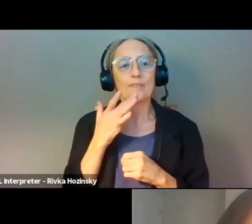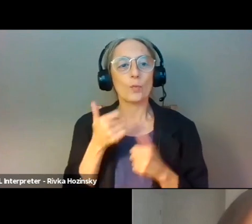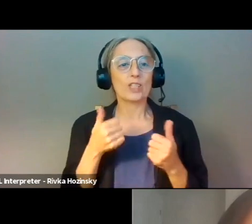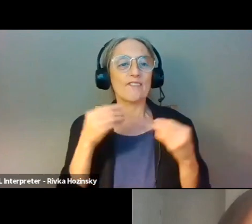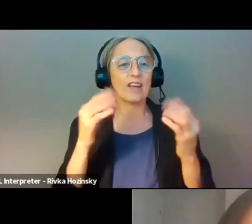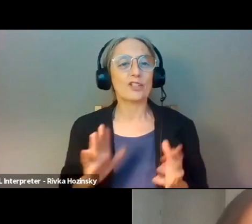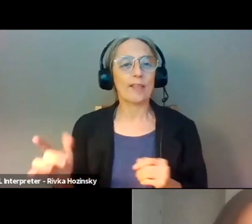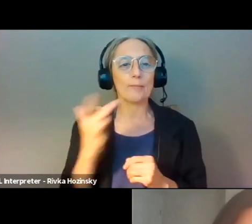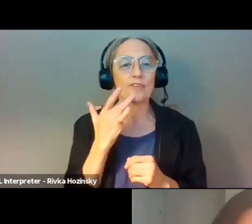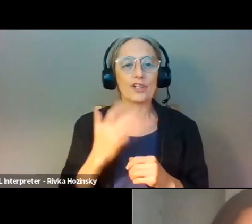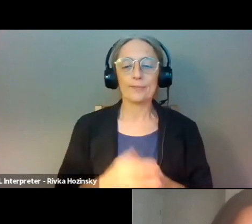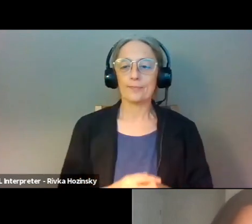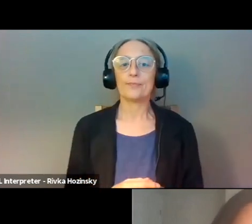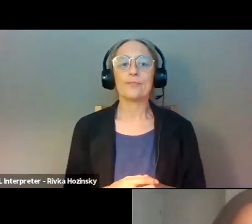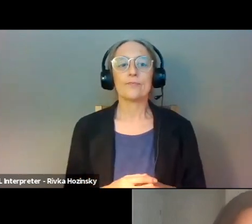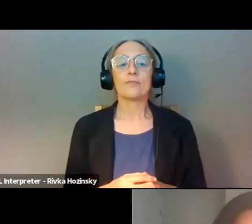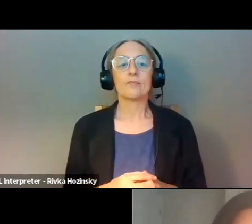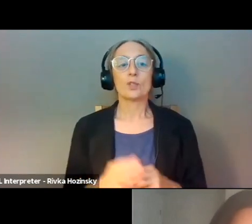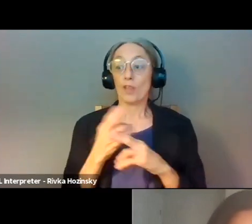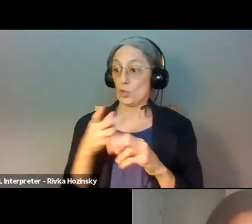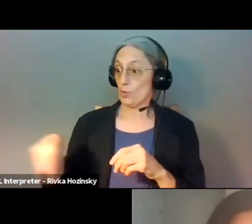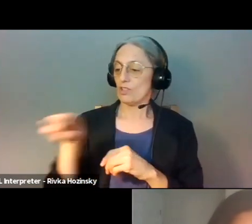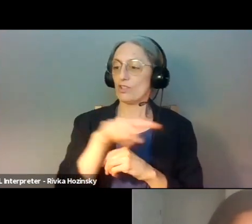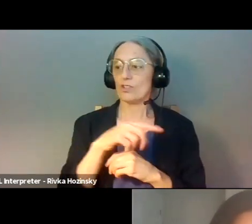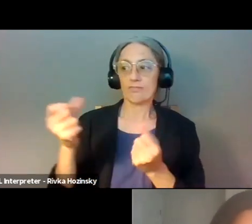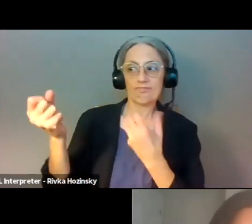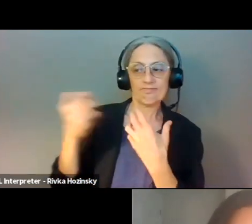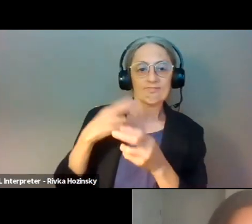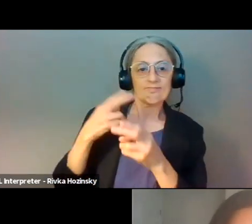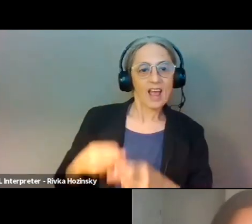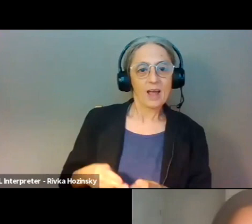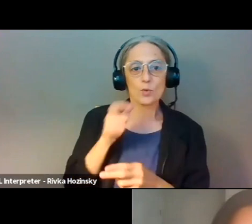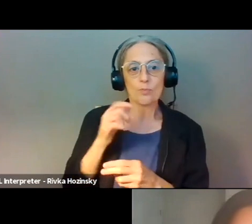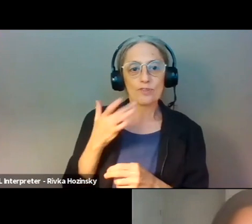So we let the user tell us what their preference is, and then we